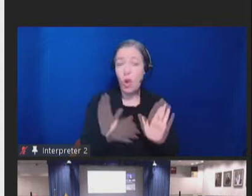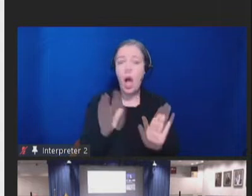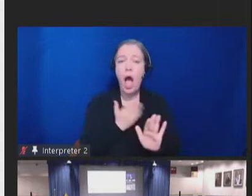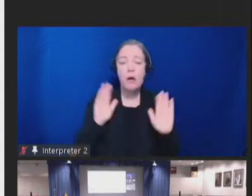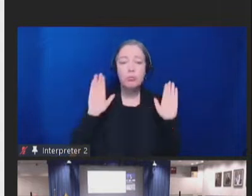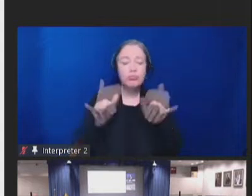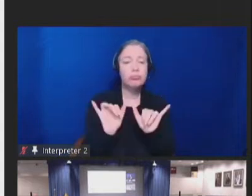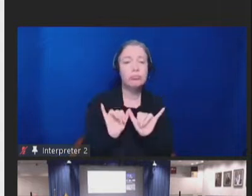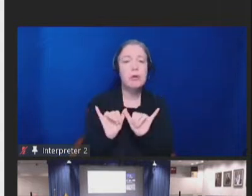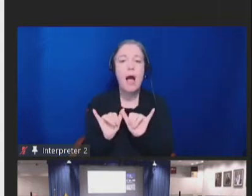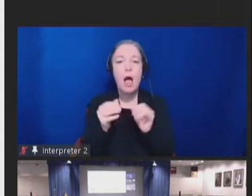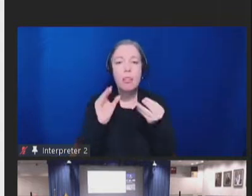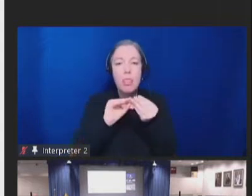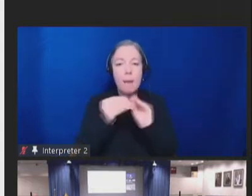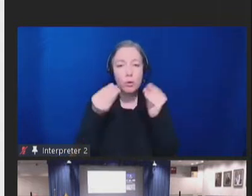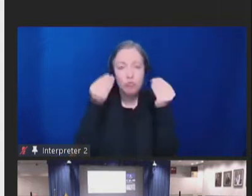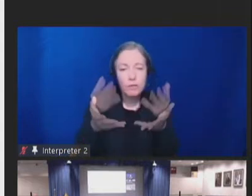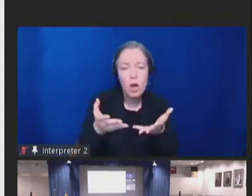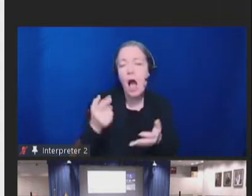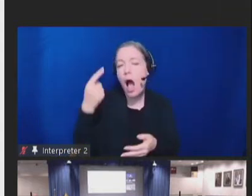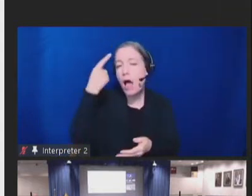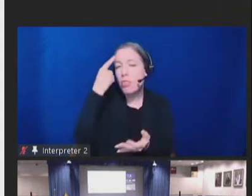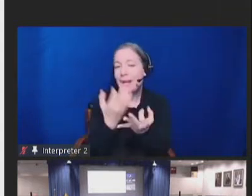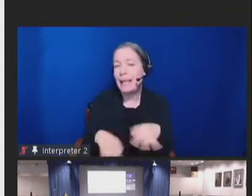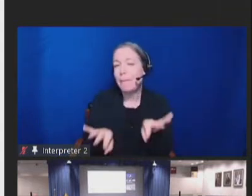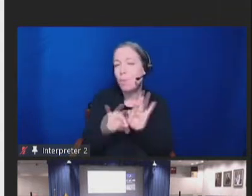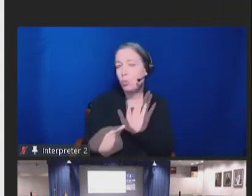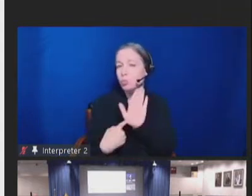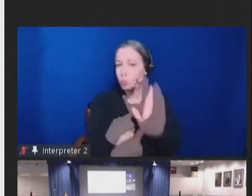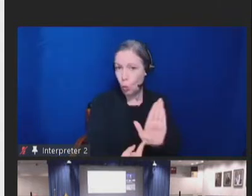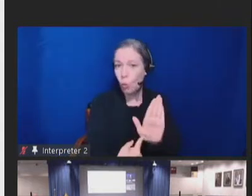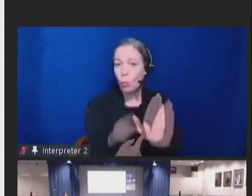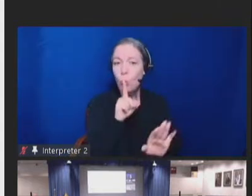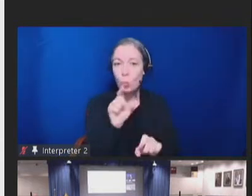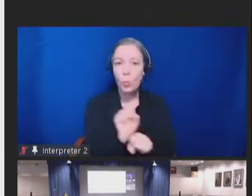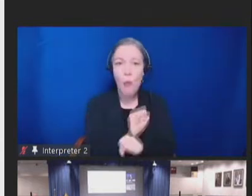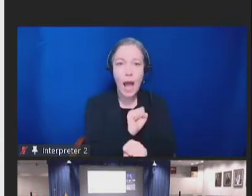I just -- I thought it was important to really root the conversation and the actual campaign